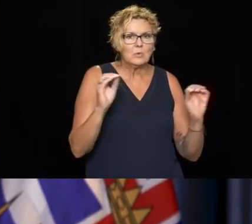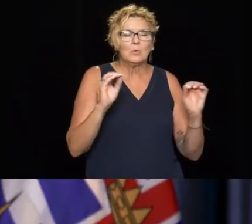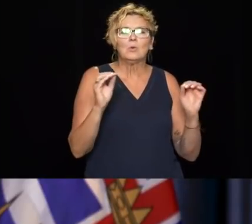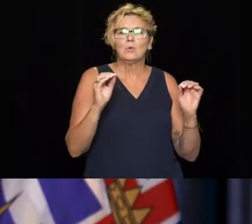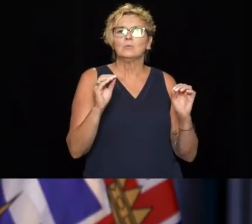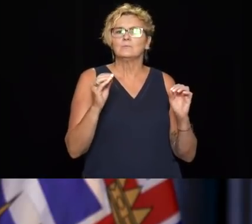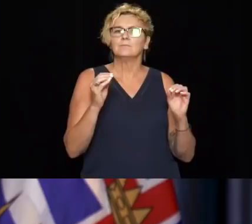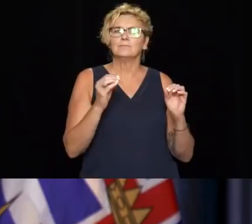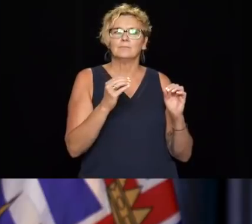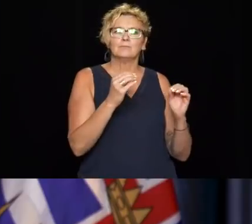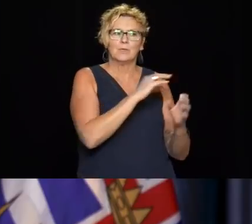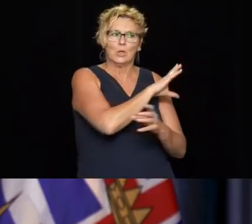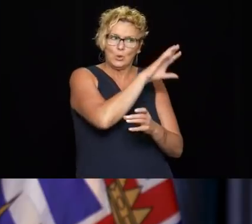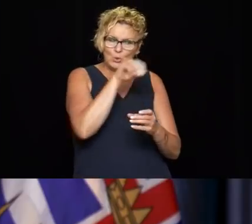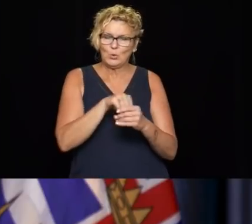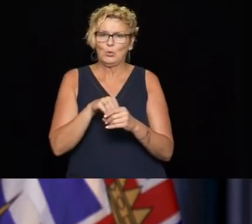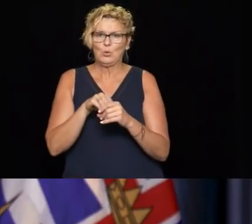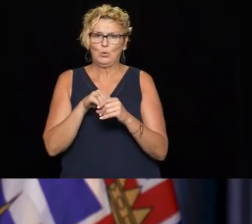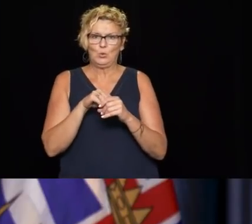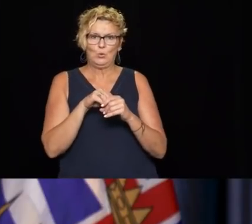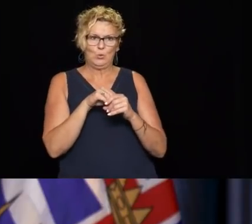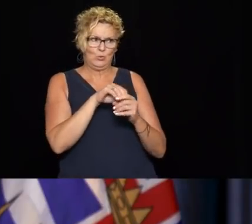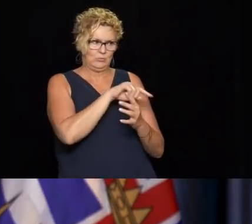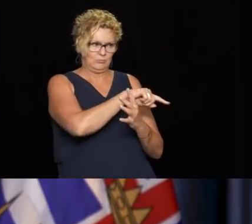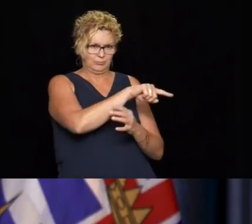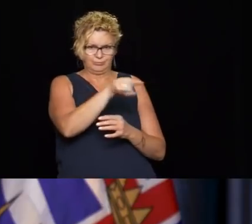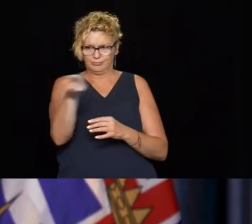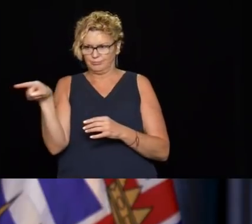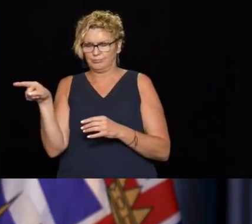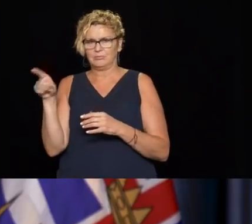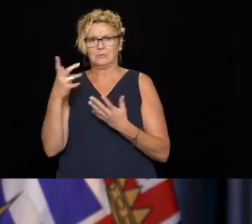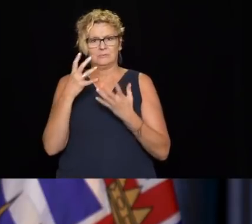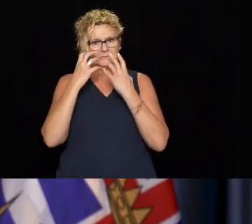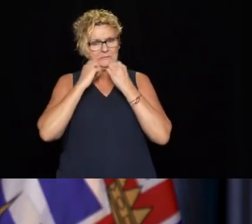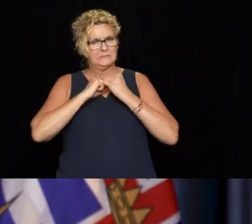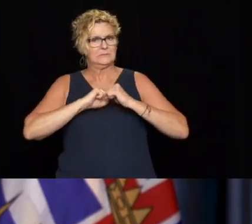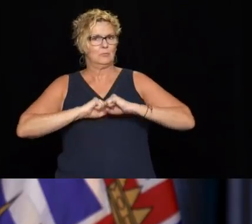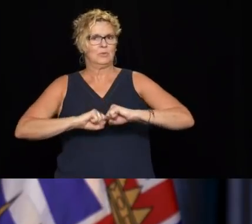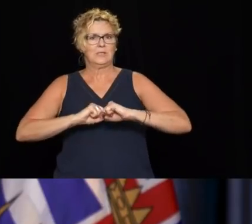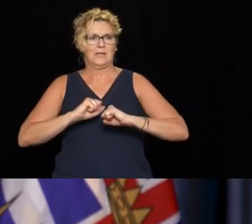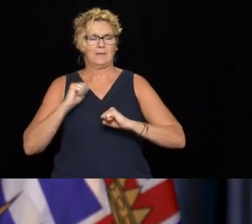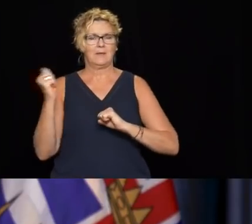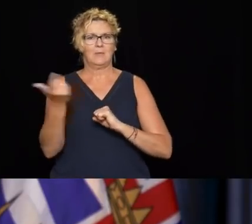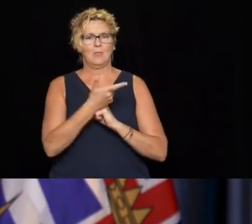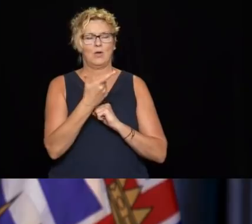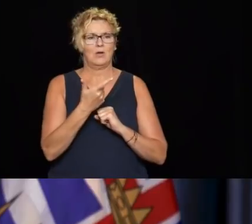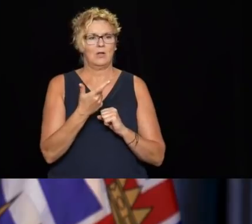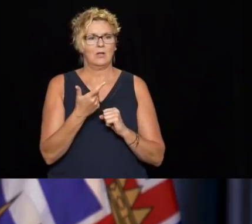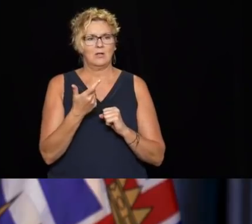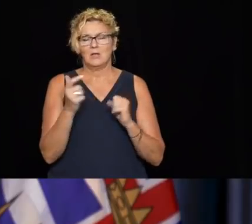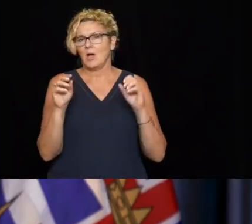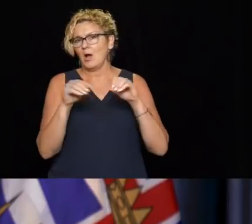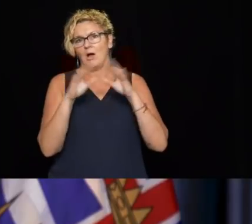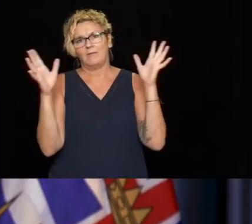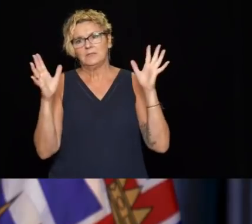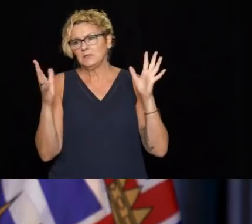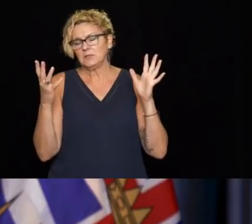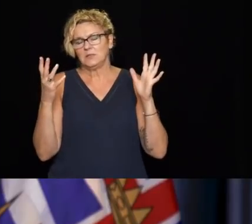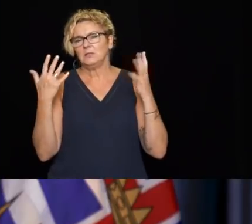lacking appropriate housing whatever kind and receiving support in all of these are significant parts of the plants put in place, I think,